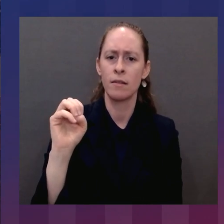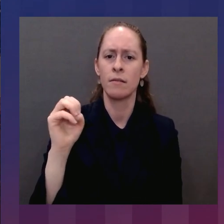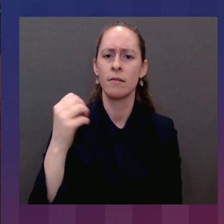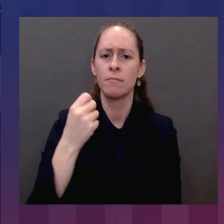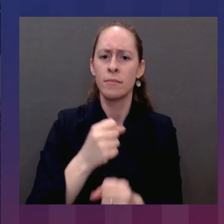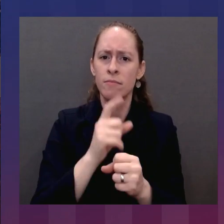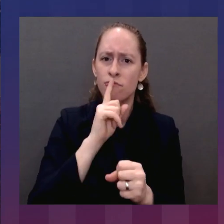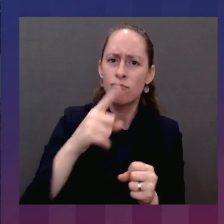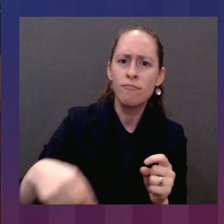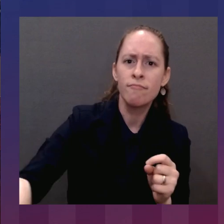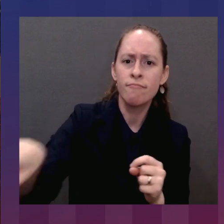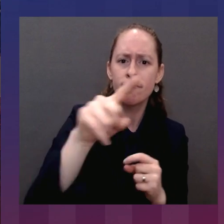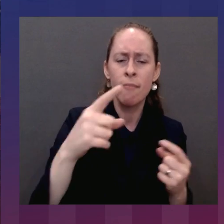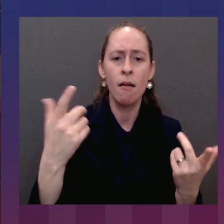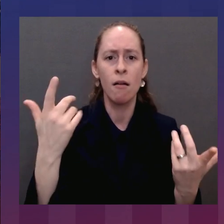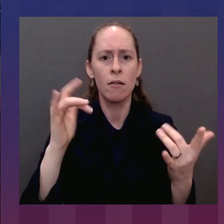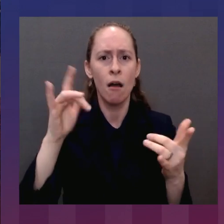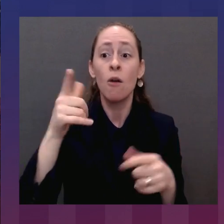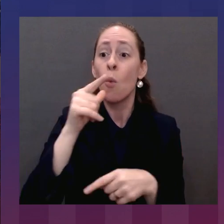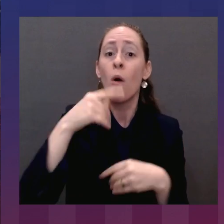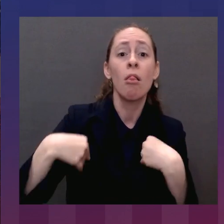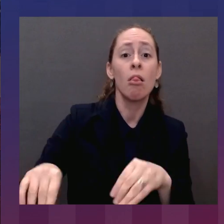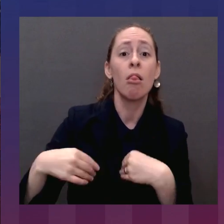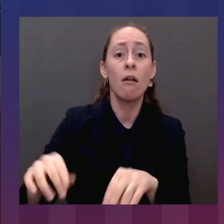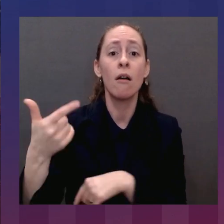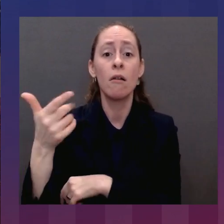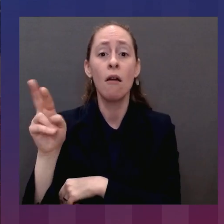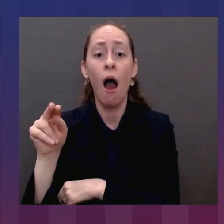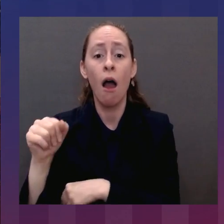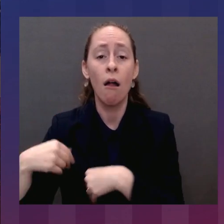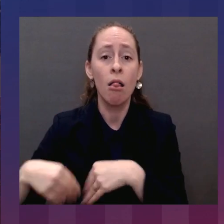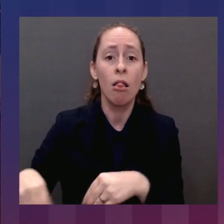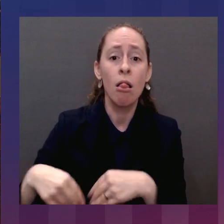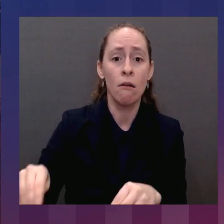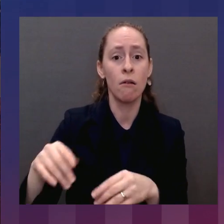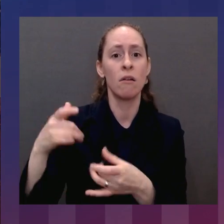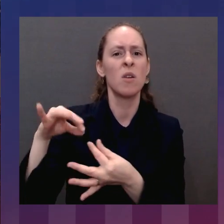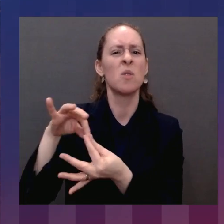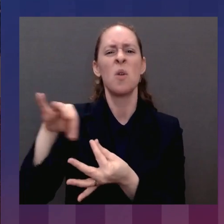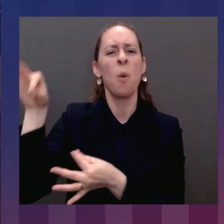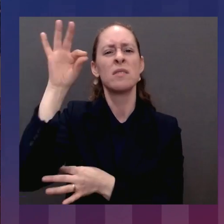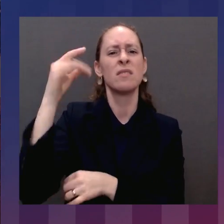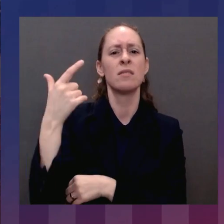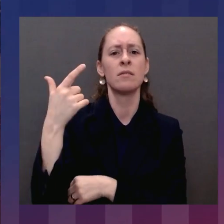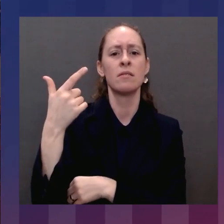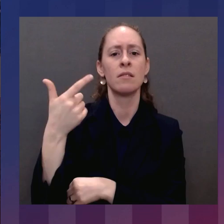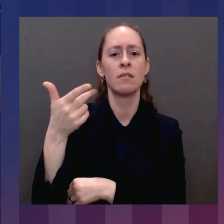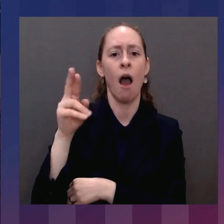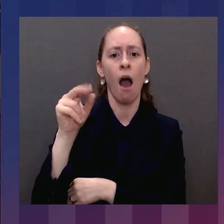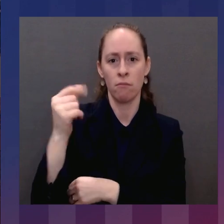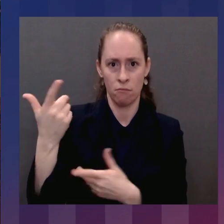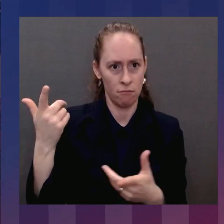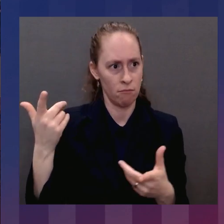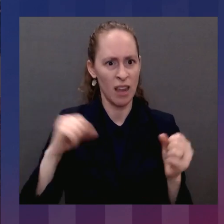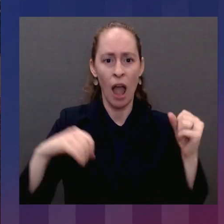they have no serial numbers and can't be traced. And I ask Congress to pass proven measures to reduce gun violence.